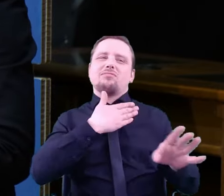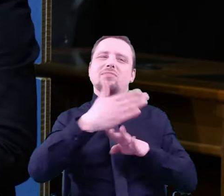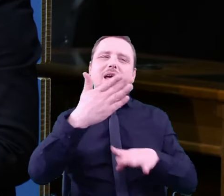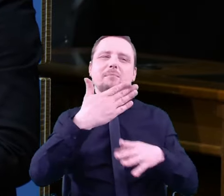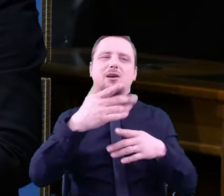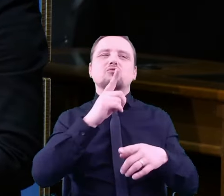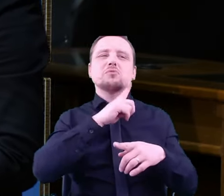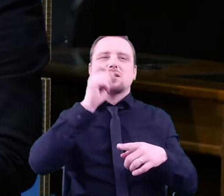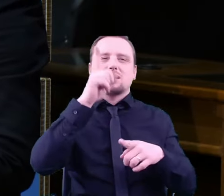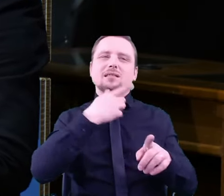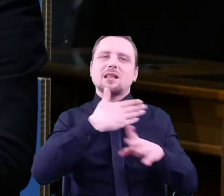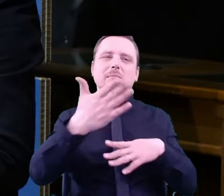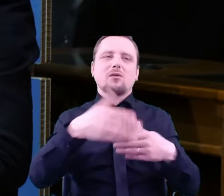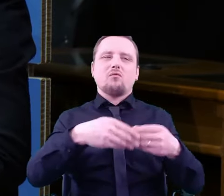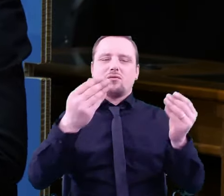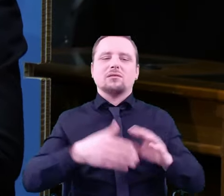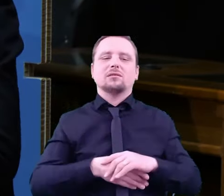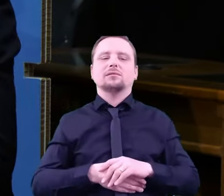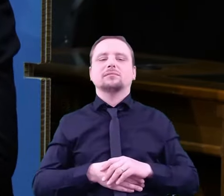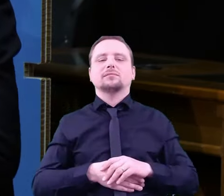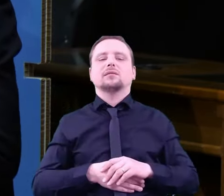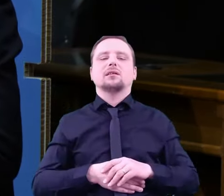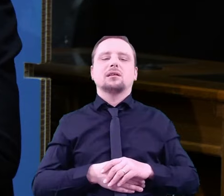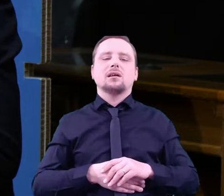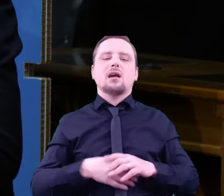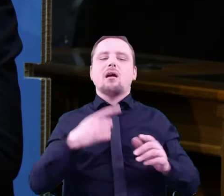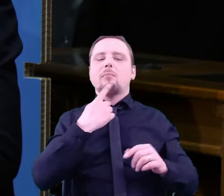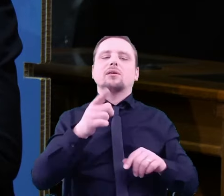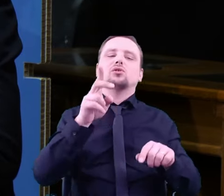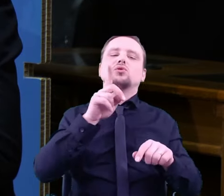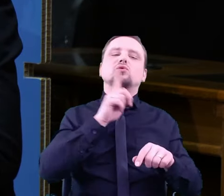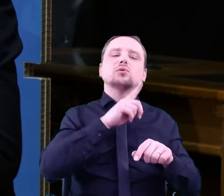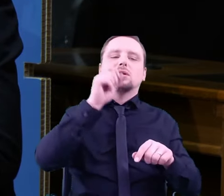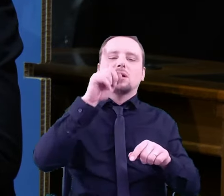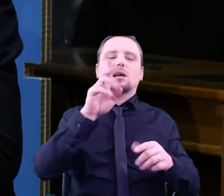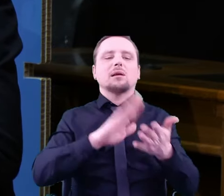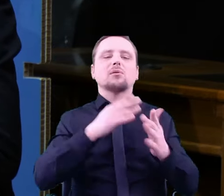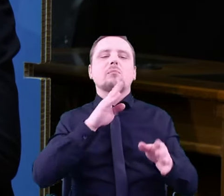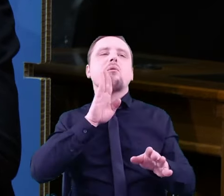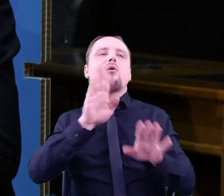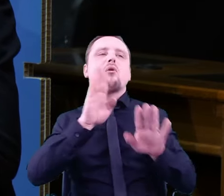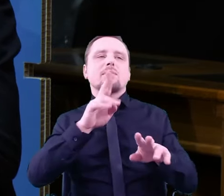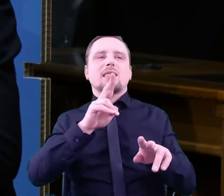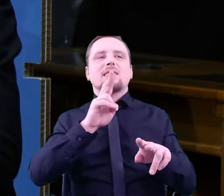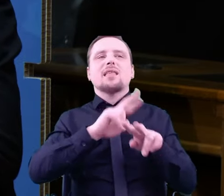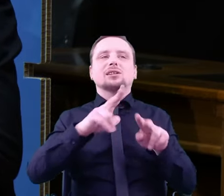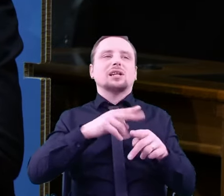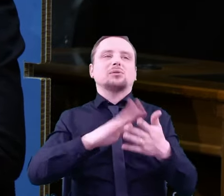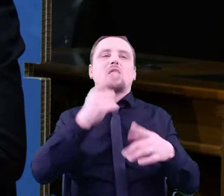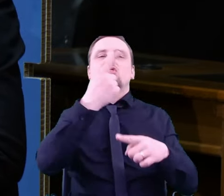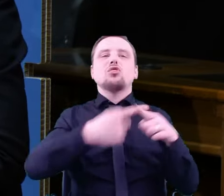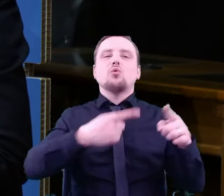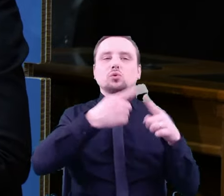I would add, however, that it is a tool similar to a knife that we may use it to prepare a delicious sandwich for breakfast